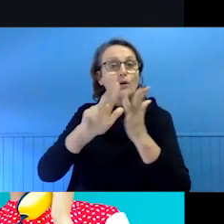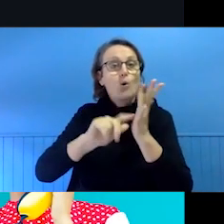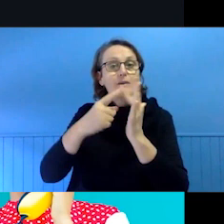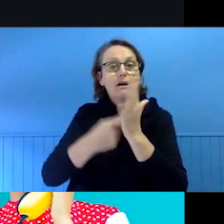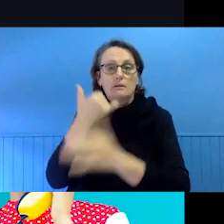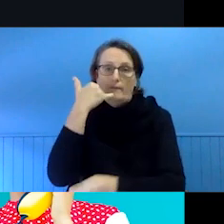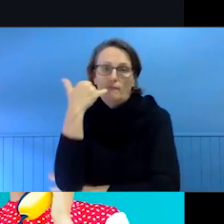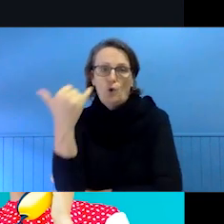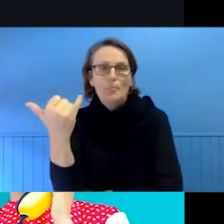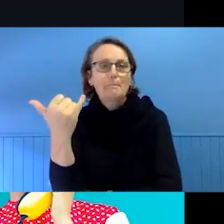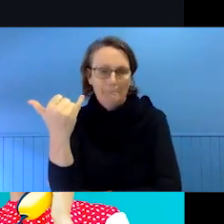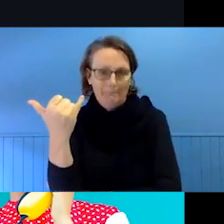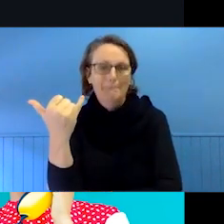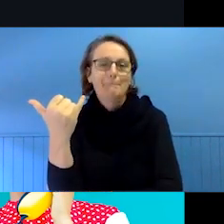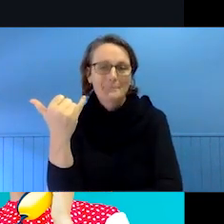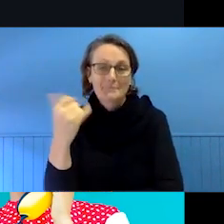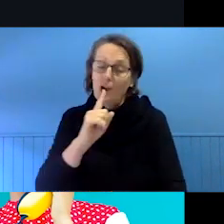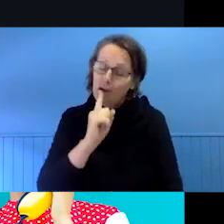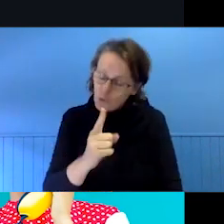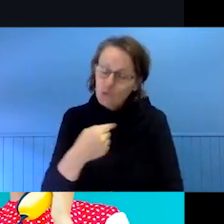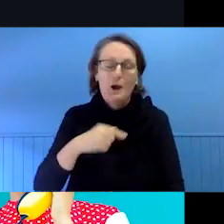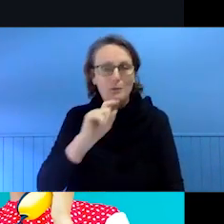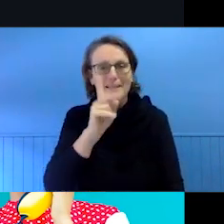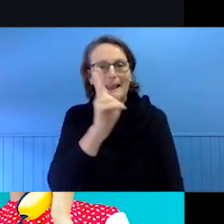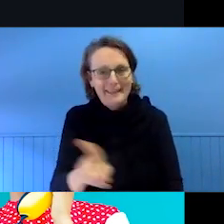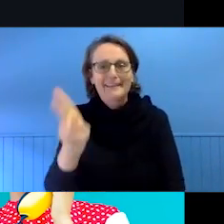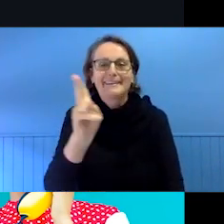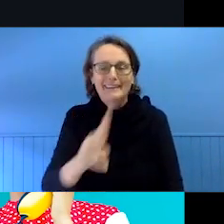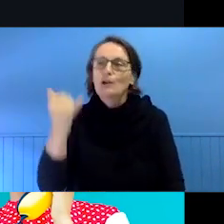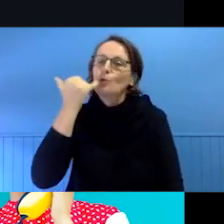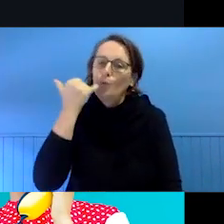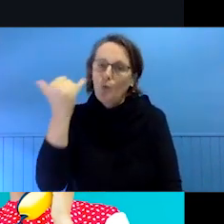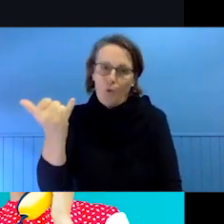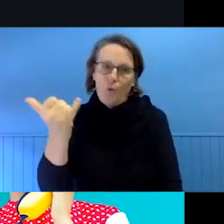talk to them. I told you would get sick of this. It's really, really